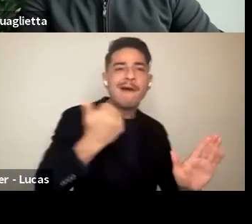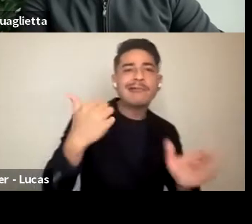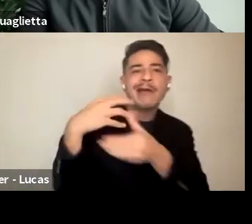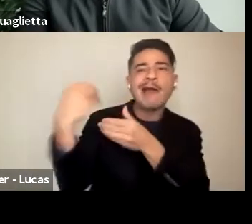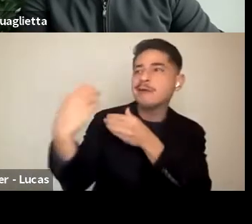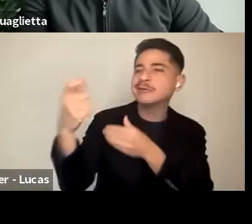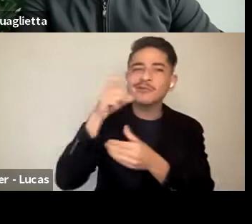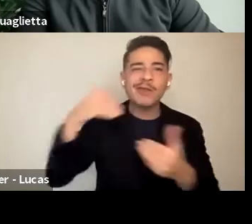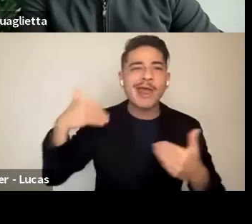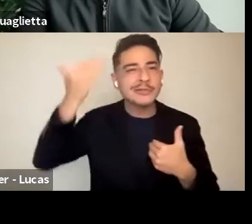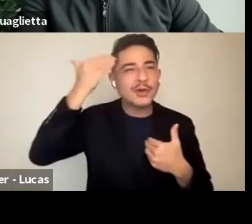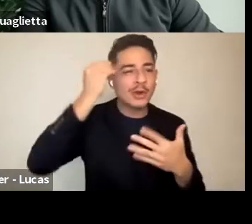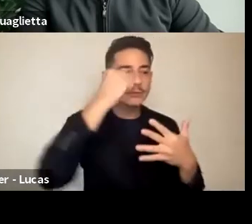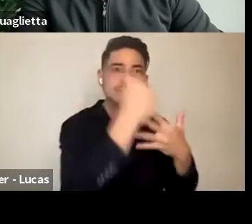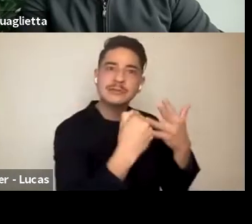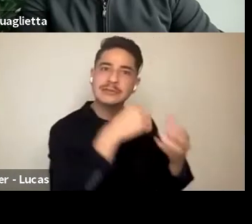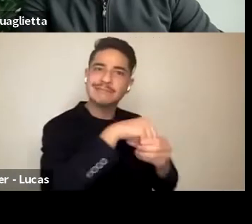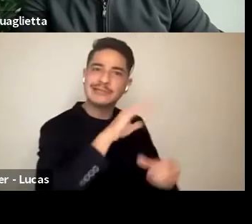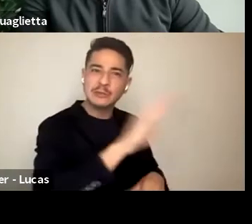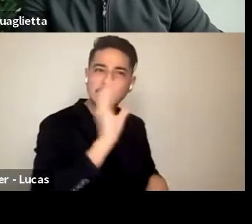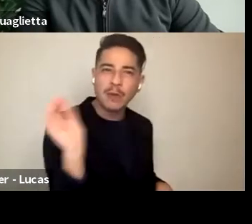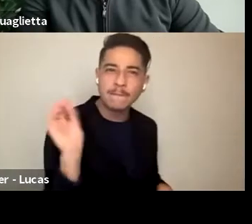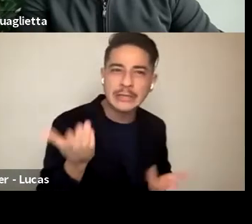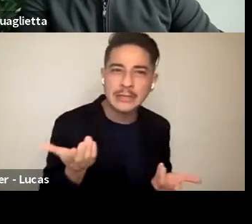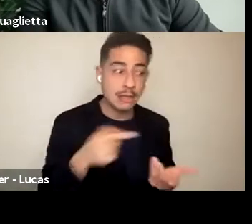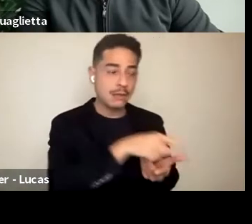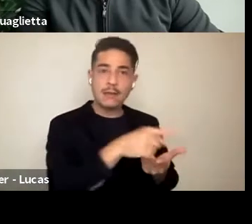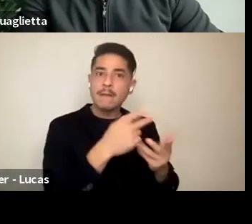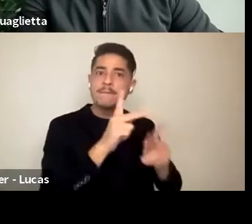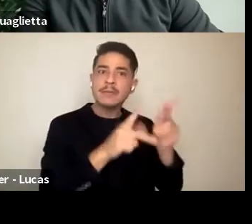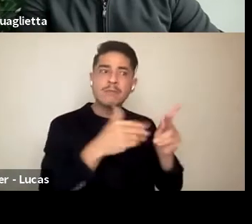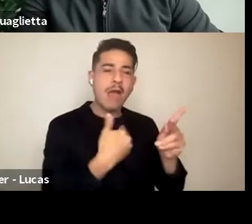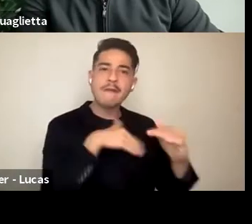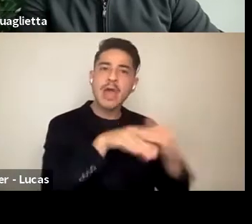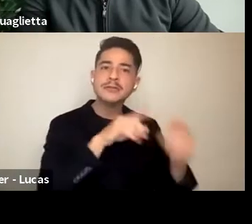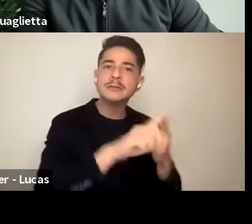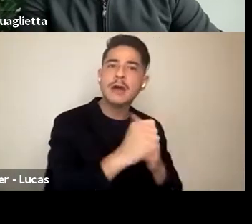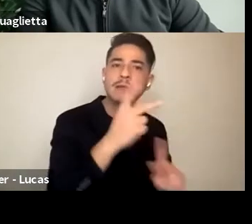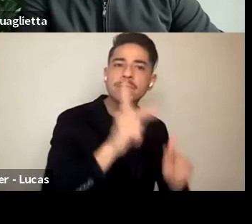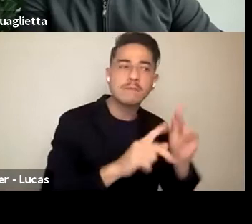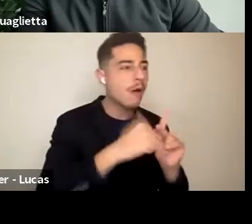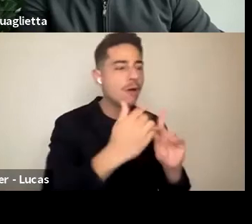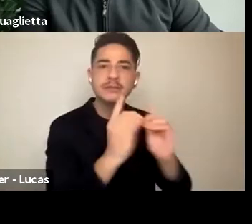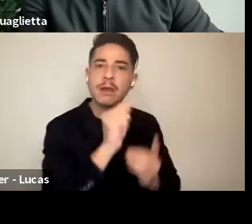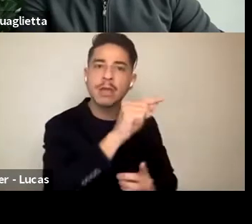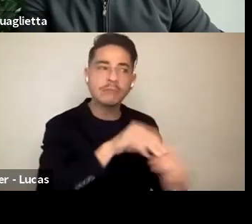different parts of the enterprise, the different individuals, the people who are doing the work on a daily basis, being